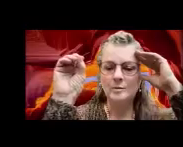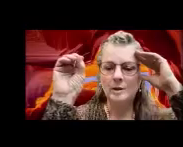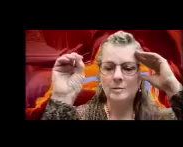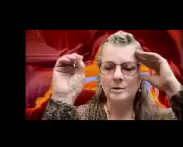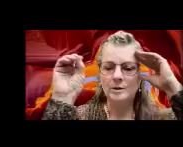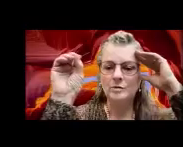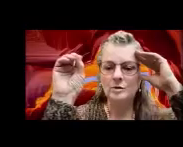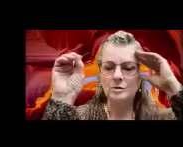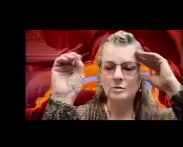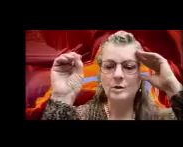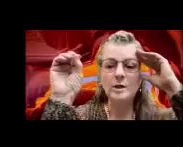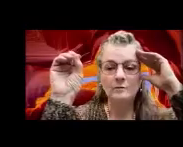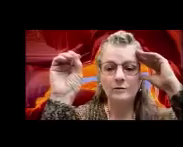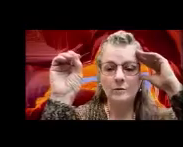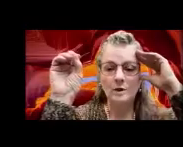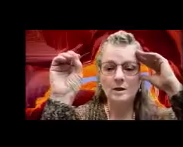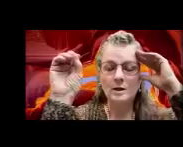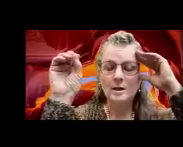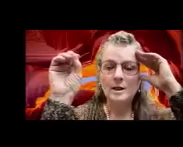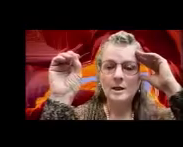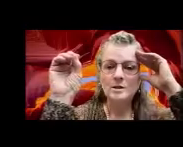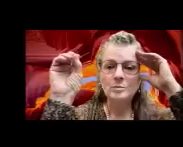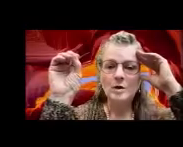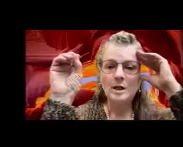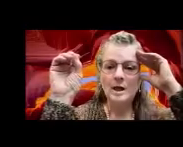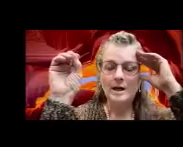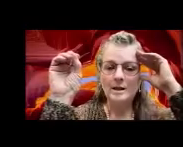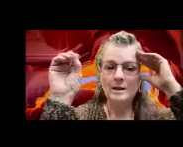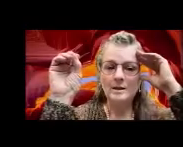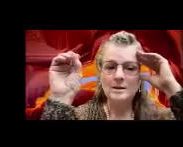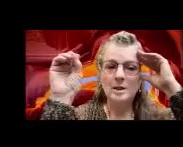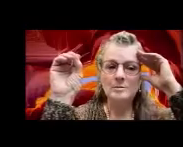that people are used to looking for. It's more like sometimes